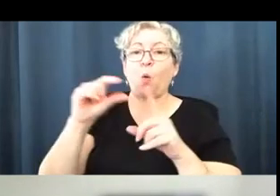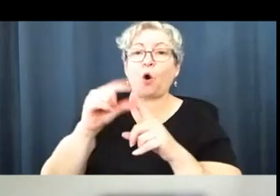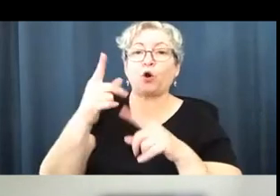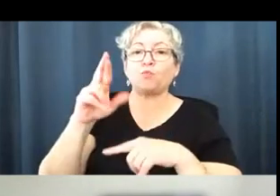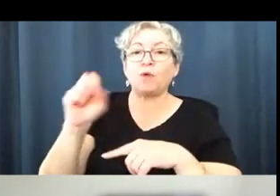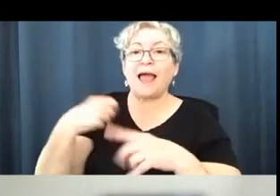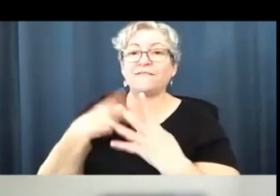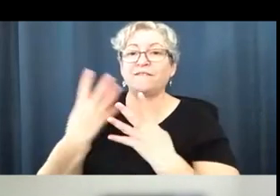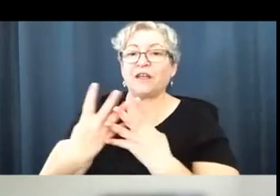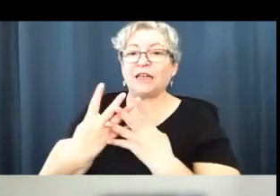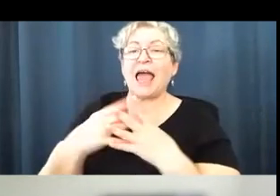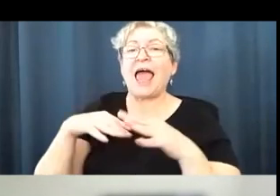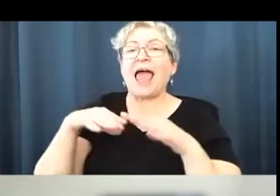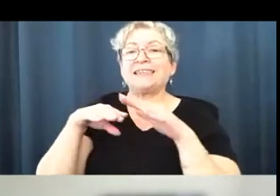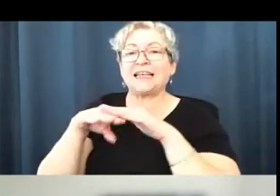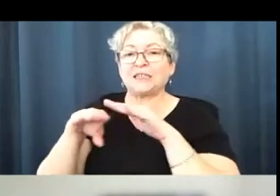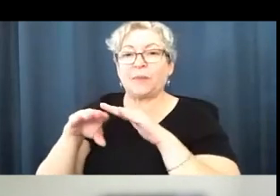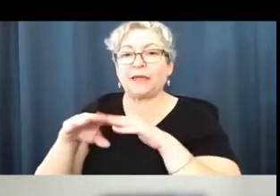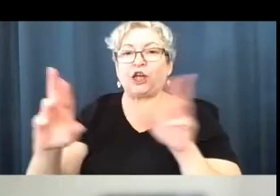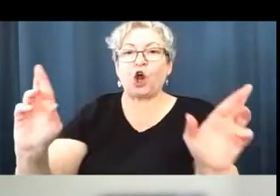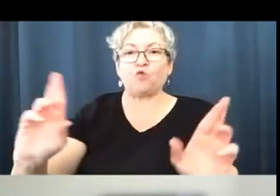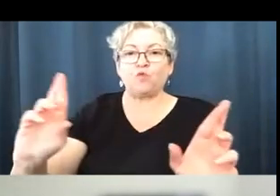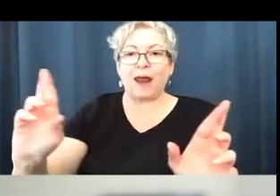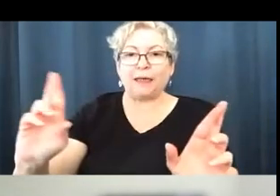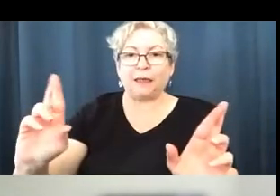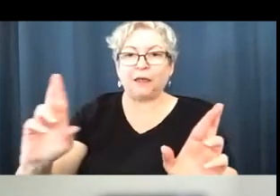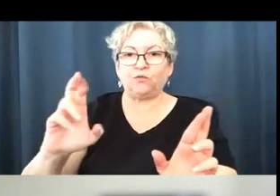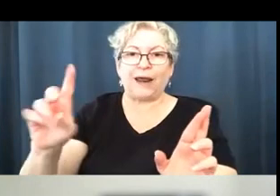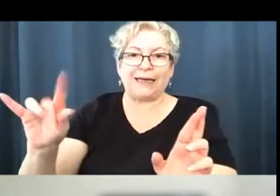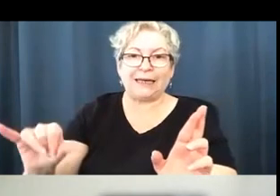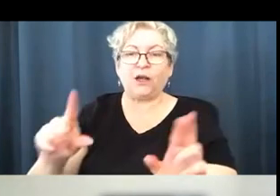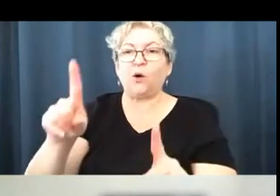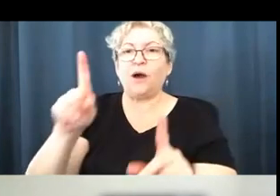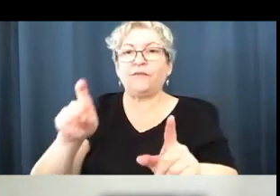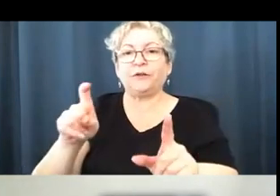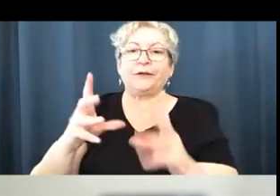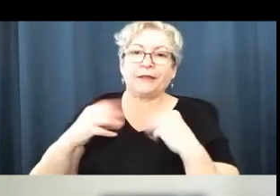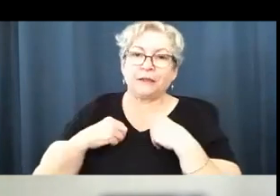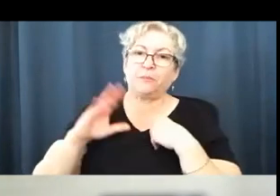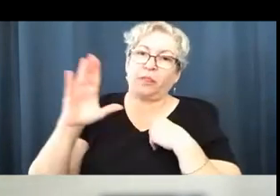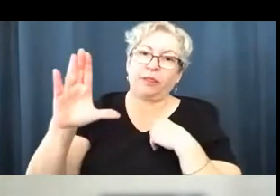called accessibility-ready. And unfortunately, you kind of have to take their word for it, there isn't like as far as I know,